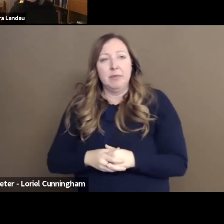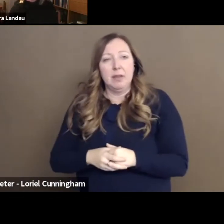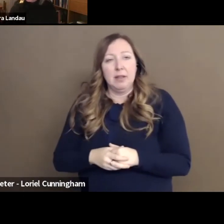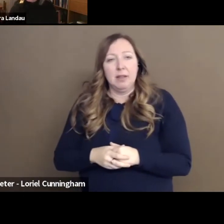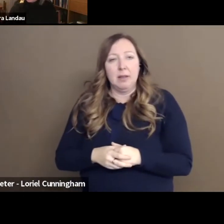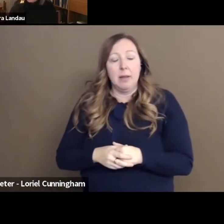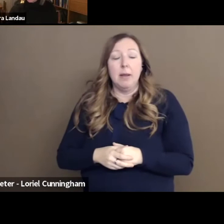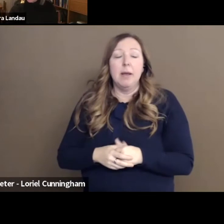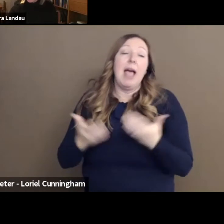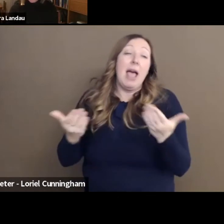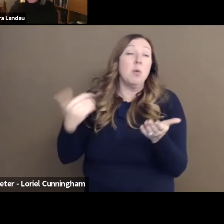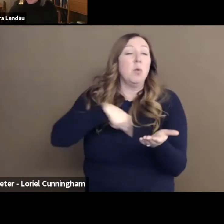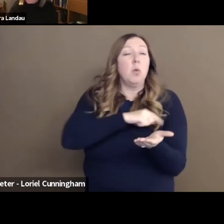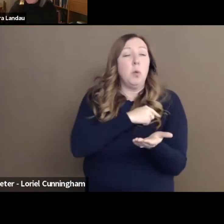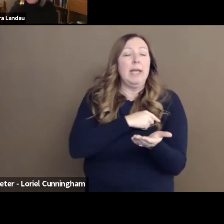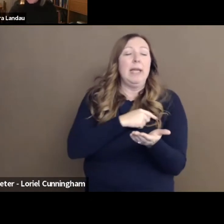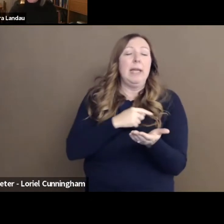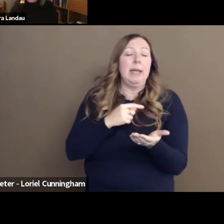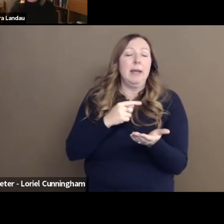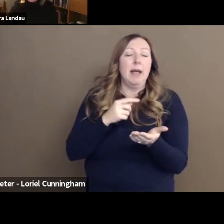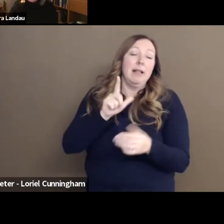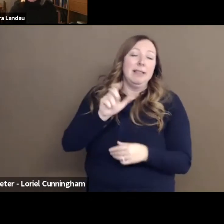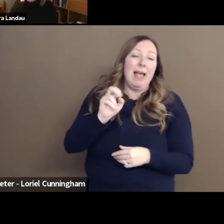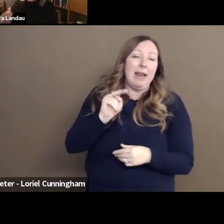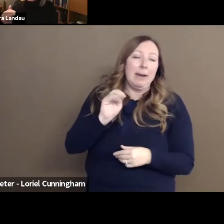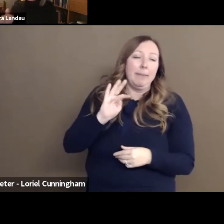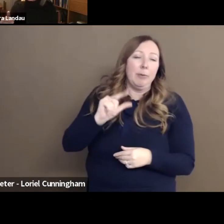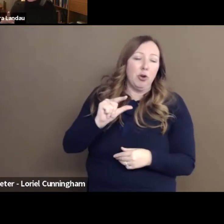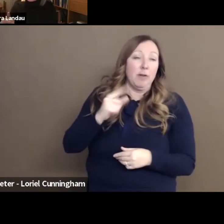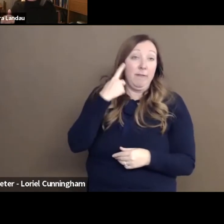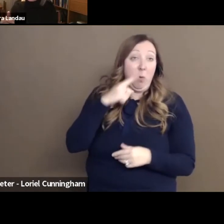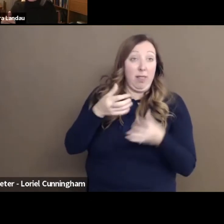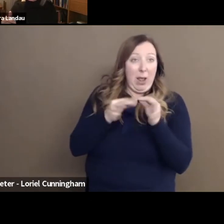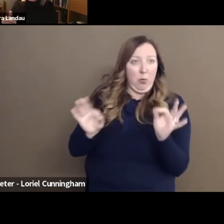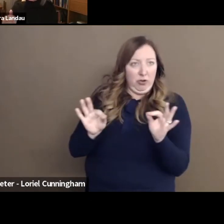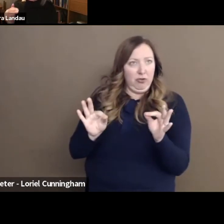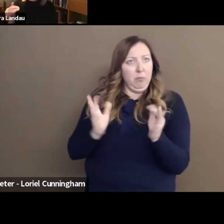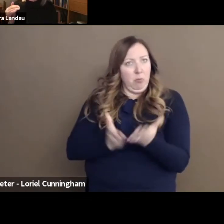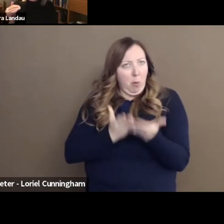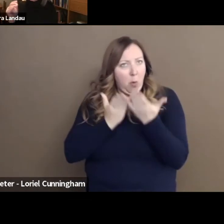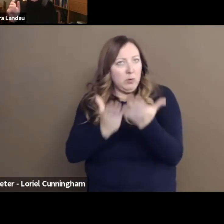with that that was proposed by lendenberg for language and there you're